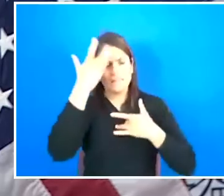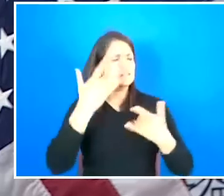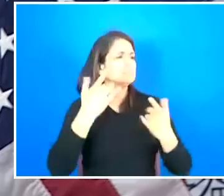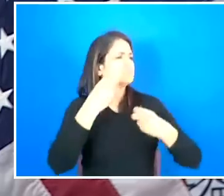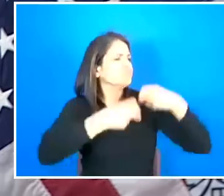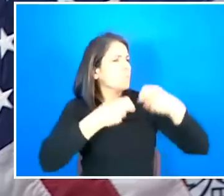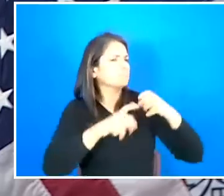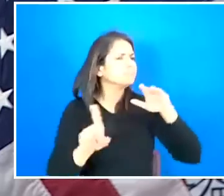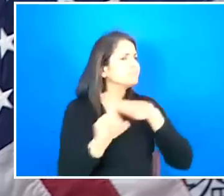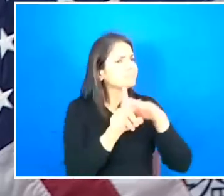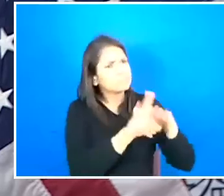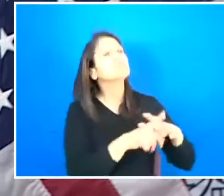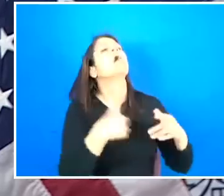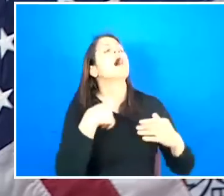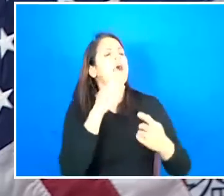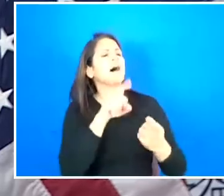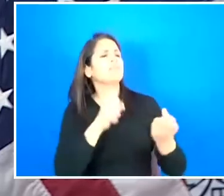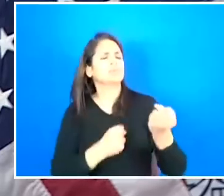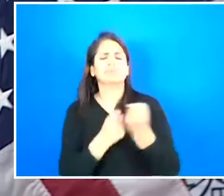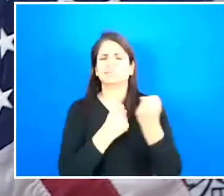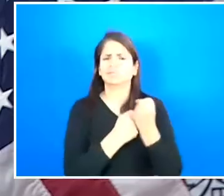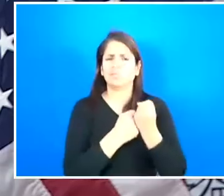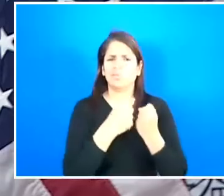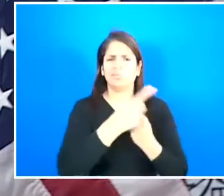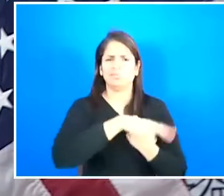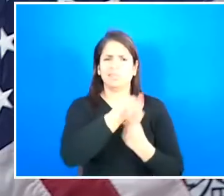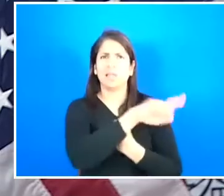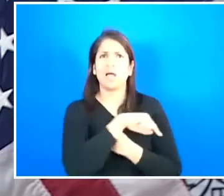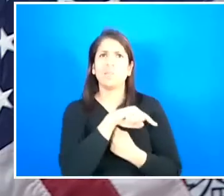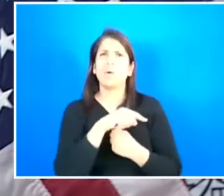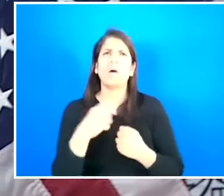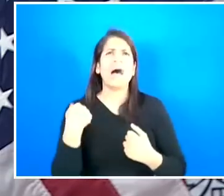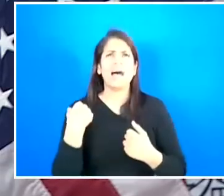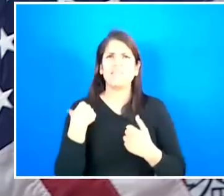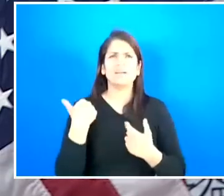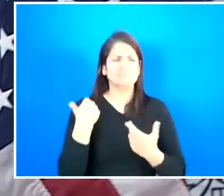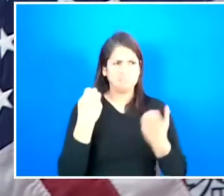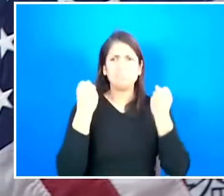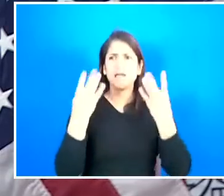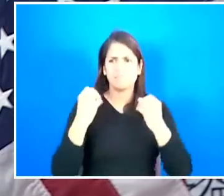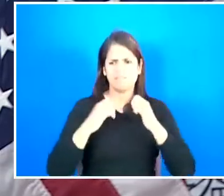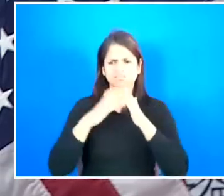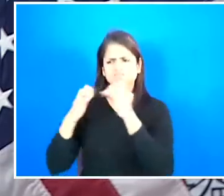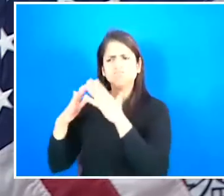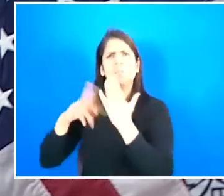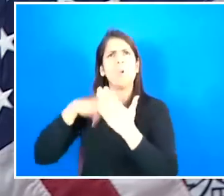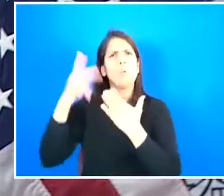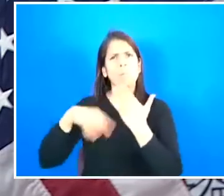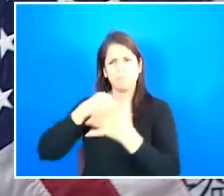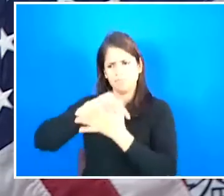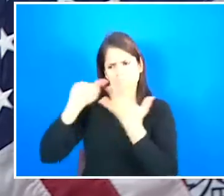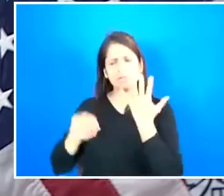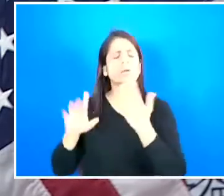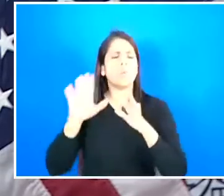SPECIFICALLY FOR PEOPLE WHO HAVE MENTAL BREAKDOWNS AND NEED SOCIAL SERVICES IN THE